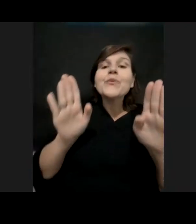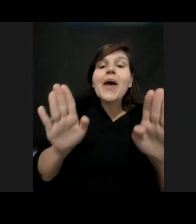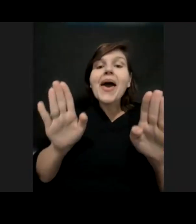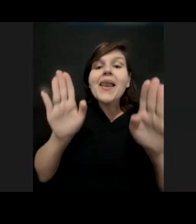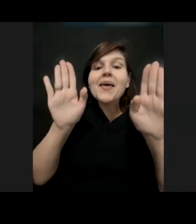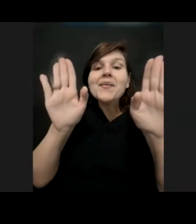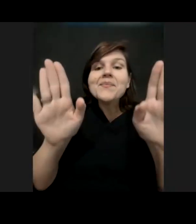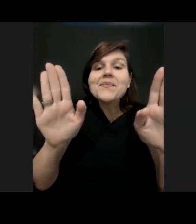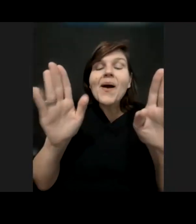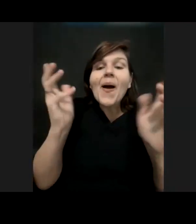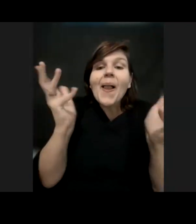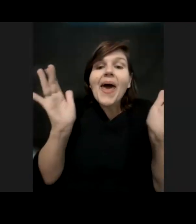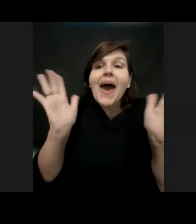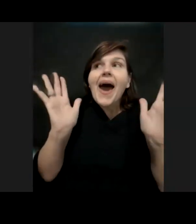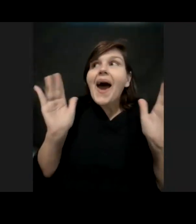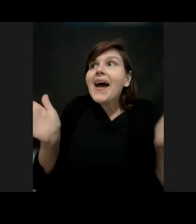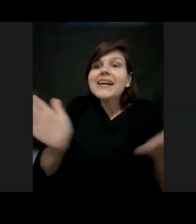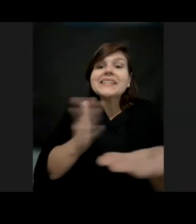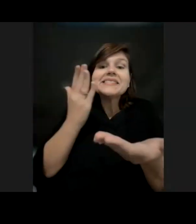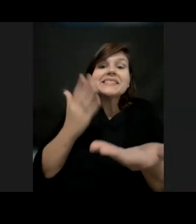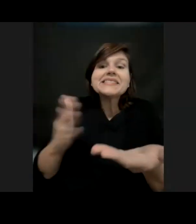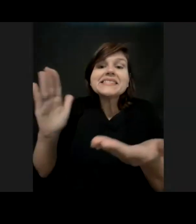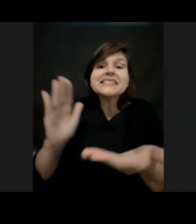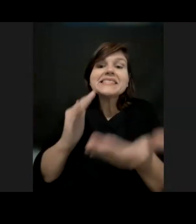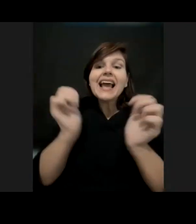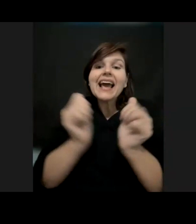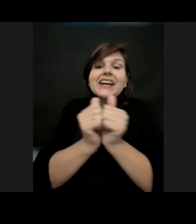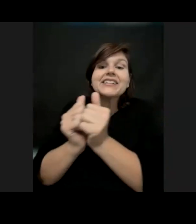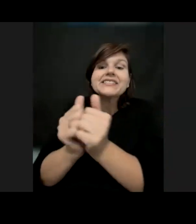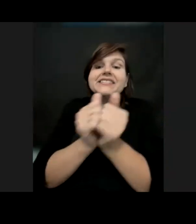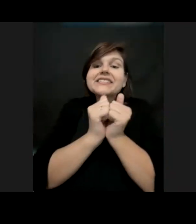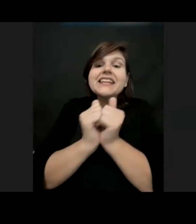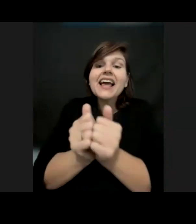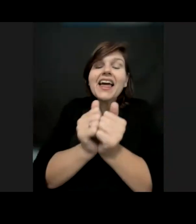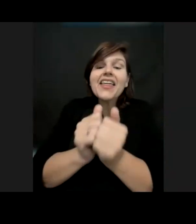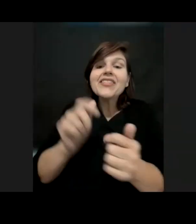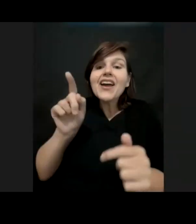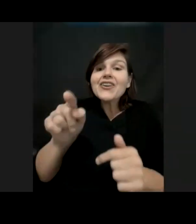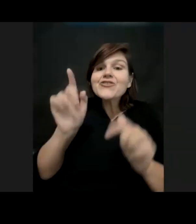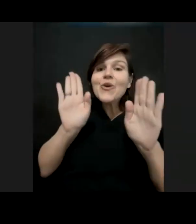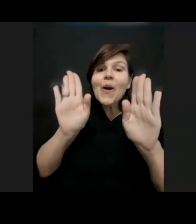Everybody, all together, let’s sing to Emily! ∂ ∂ We think you’re amazing! ∂ ∂